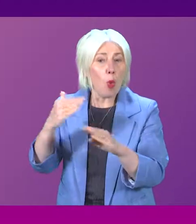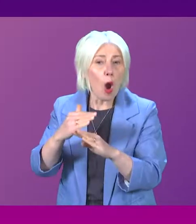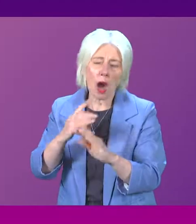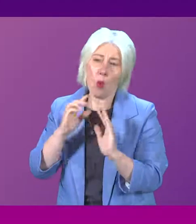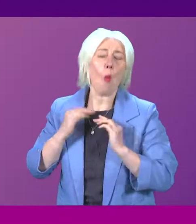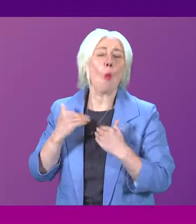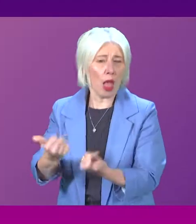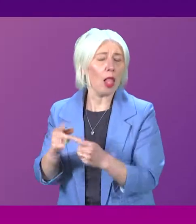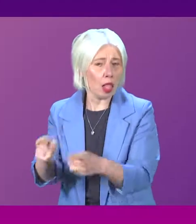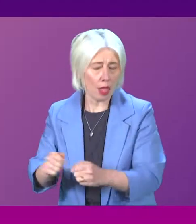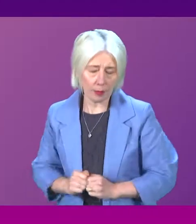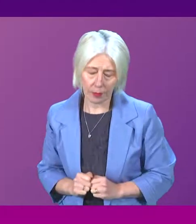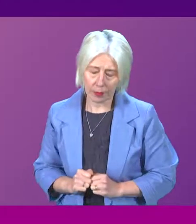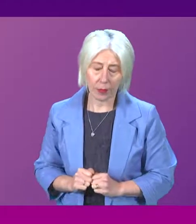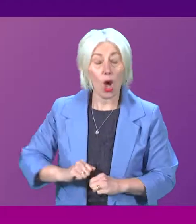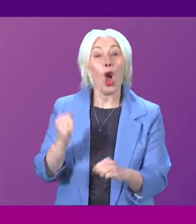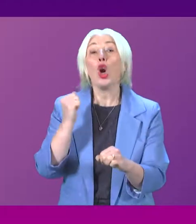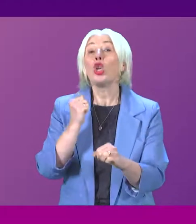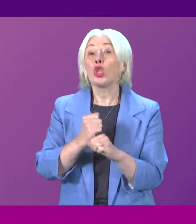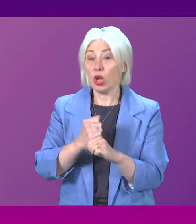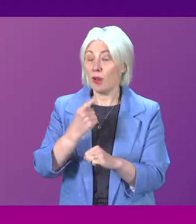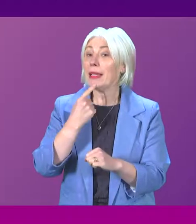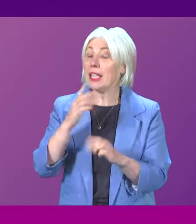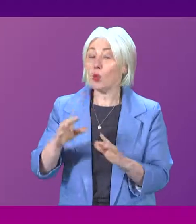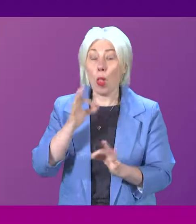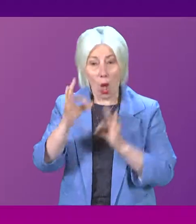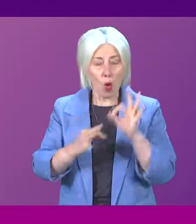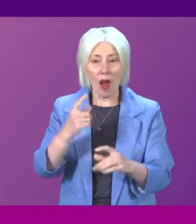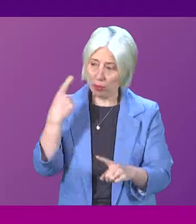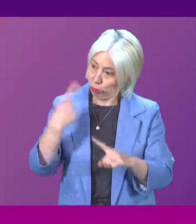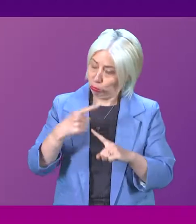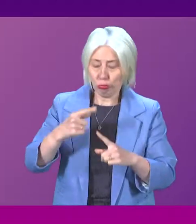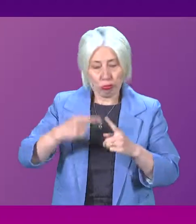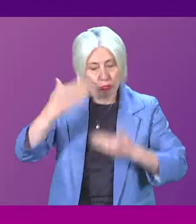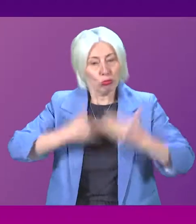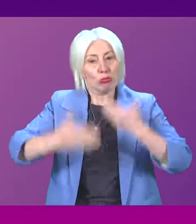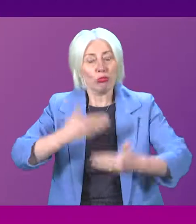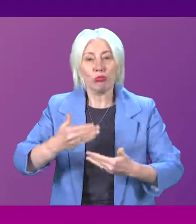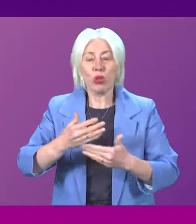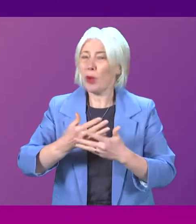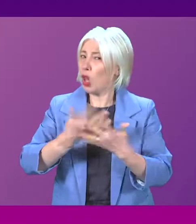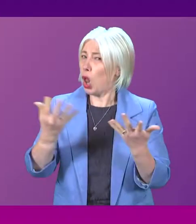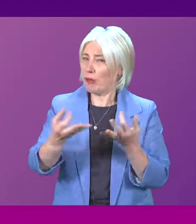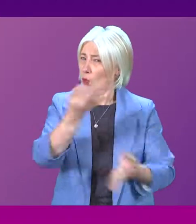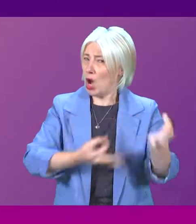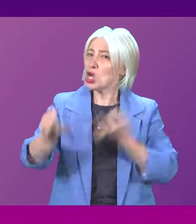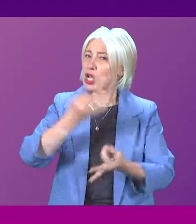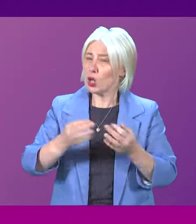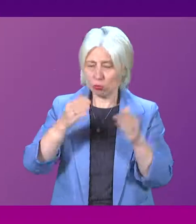The Scottish Government has always been clear that we want the inquiry to be delivered at speed and to address the range of questions that people—particularly the bereaved—